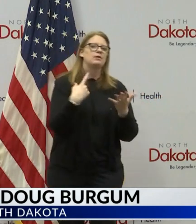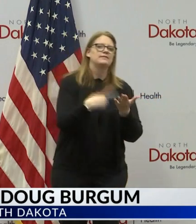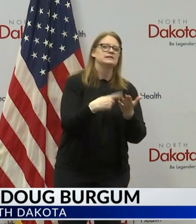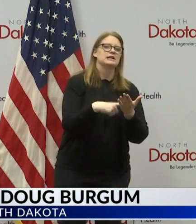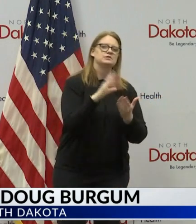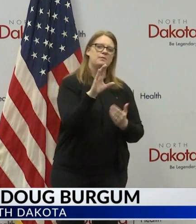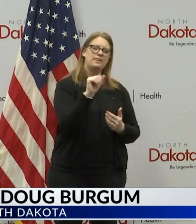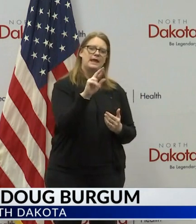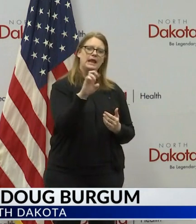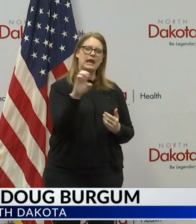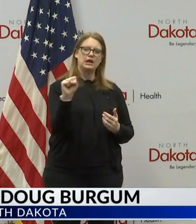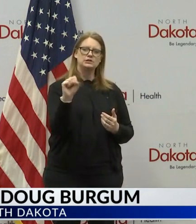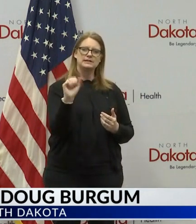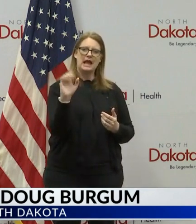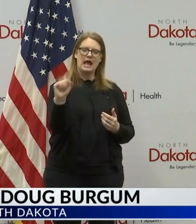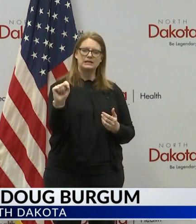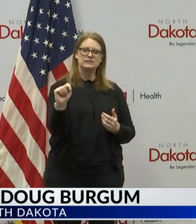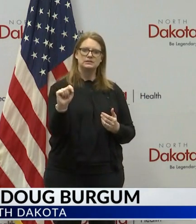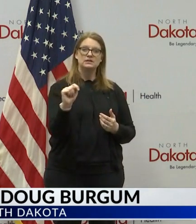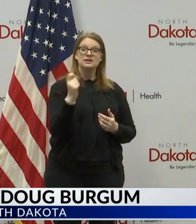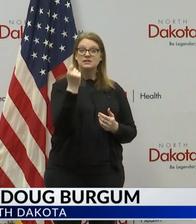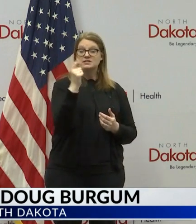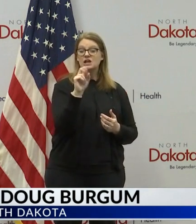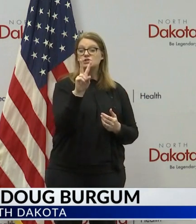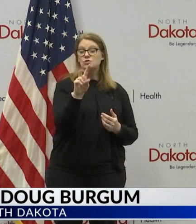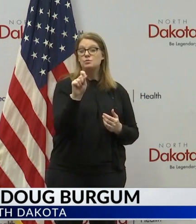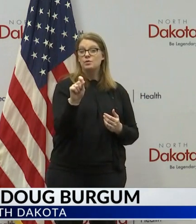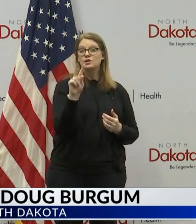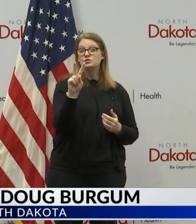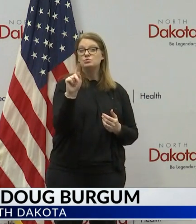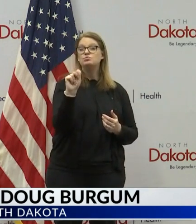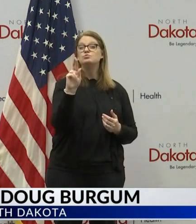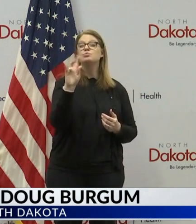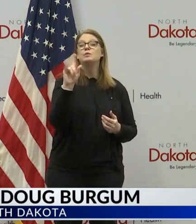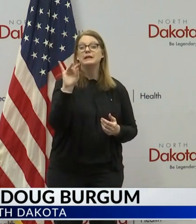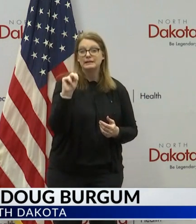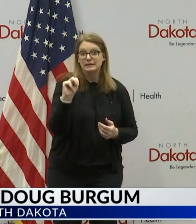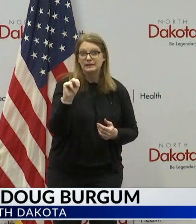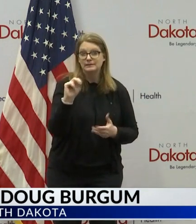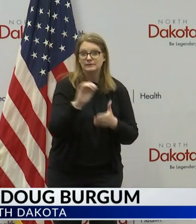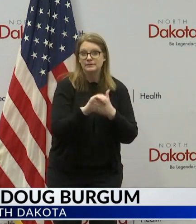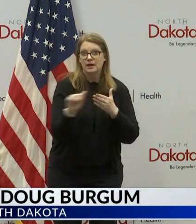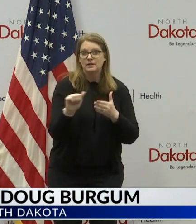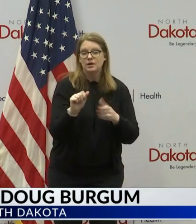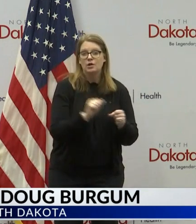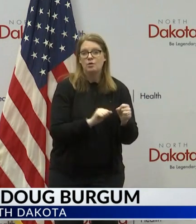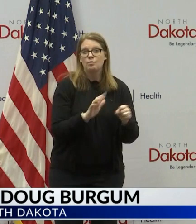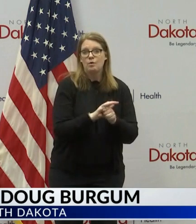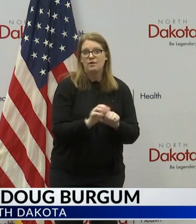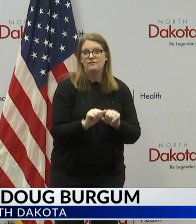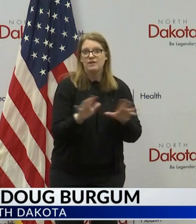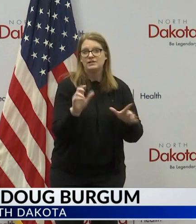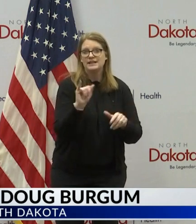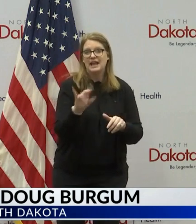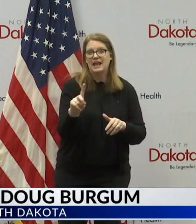TO HAVING A DISCUSSION ABOUT THE CARES ACT. AS YOU KNOW THIS IS THE $2.2